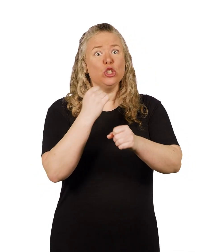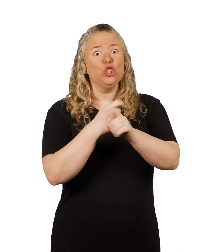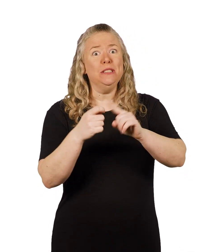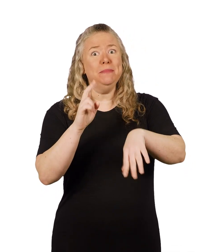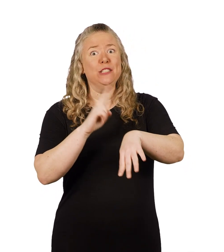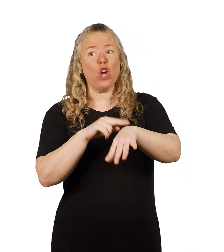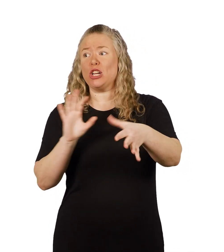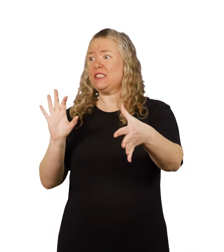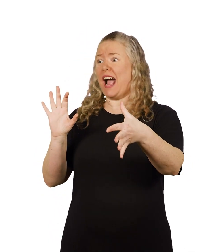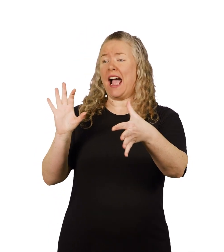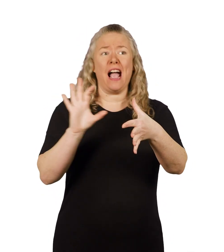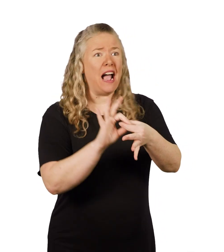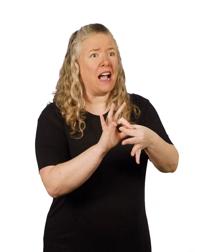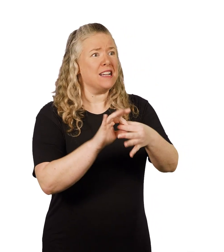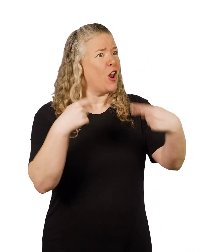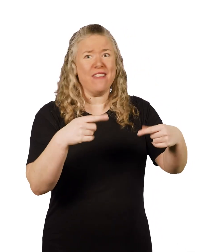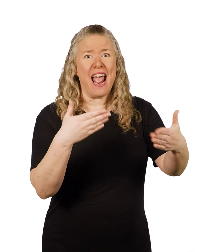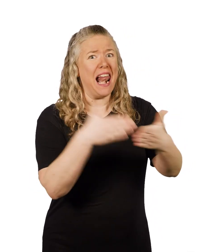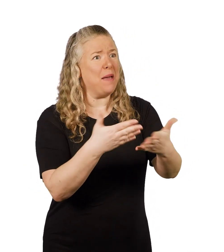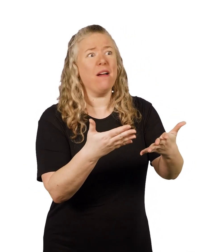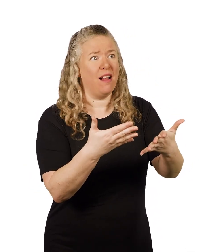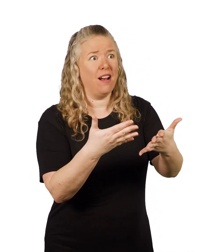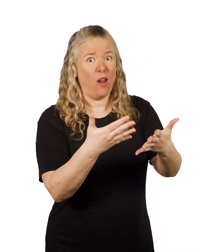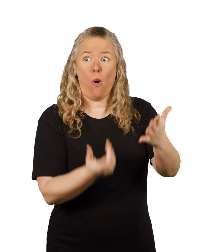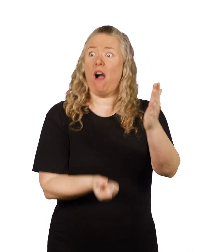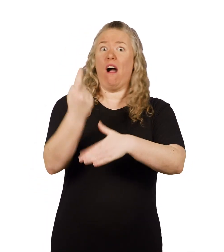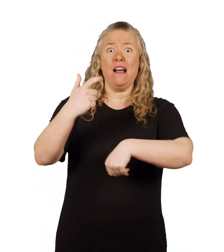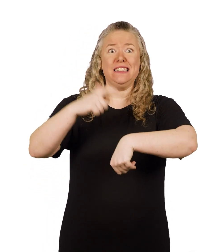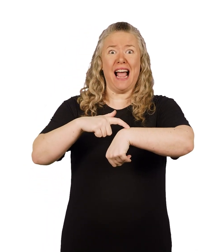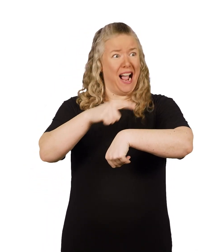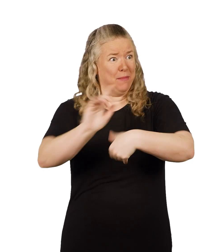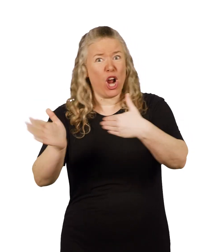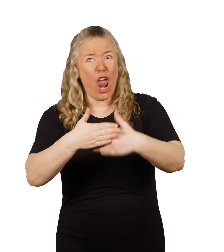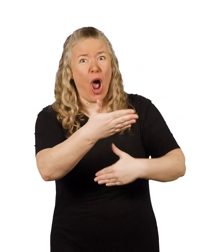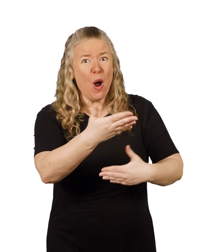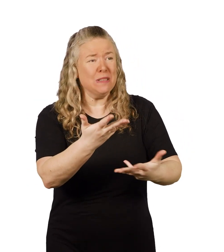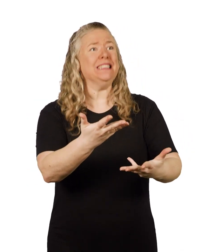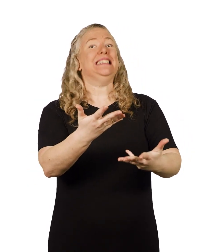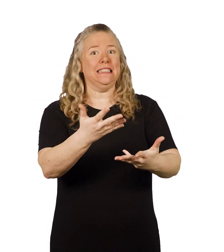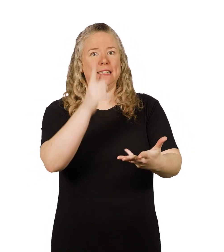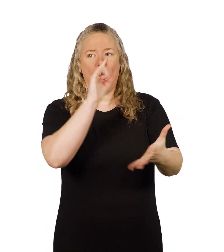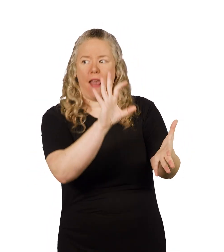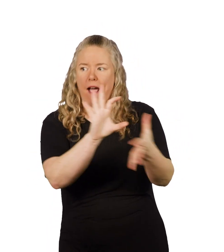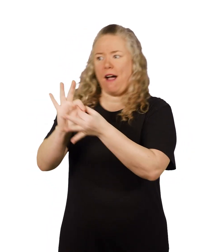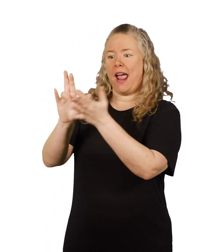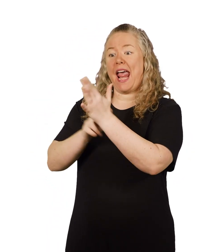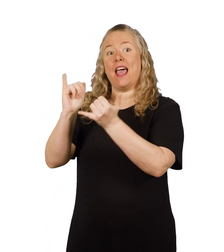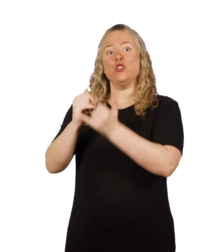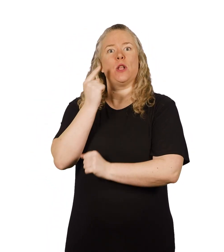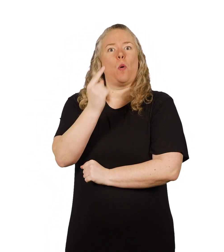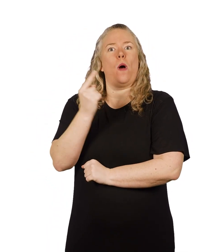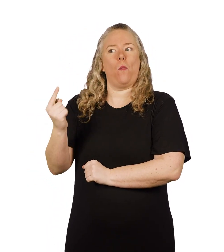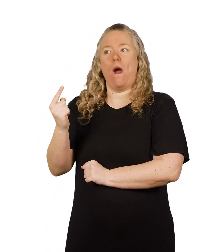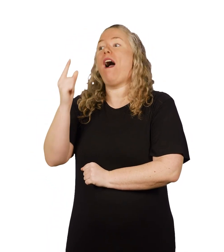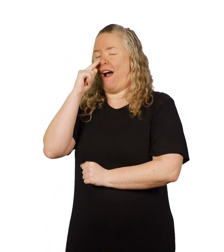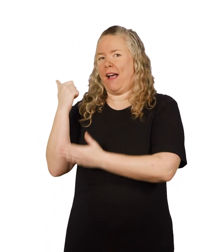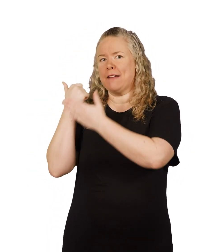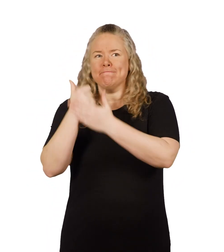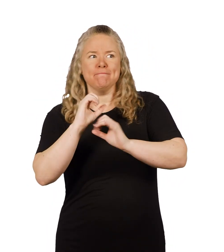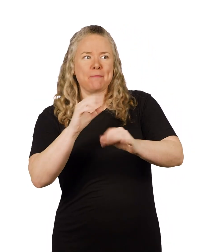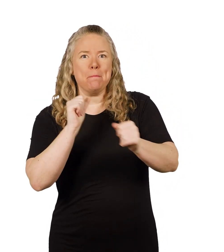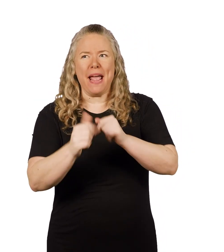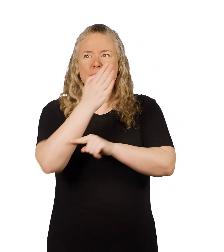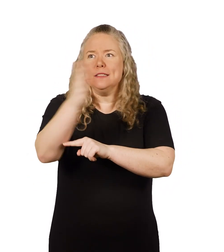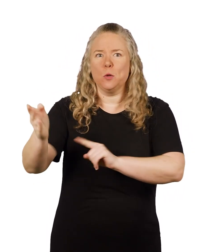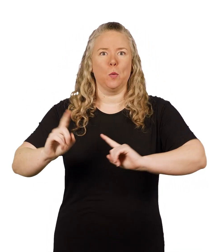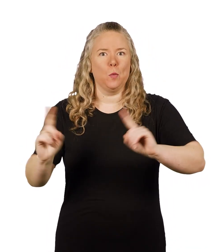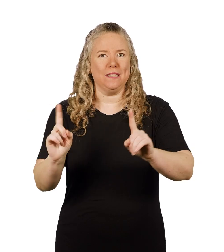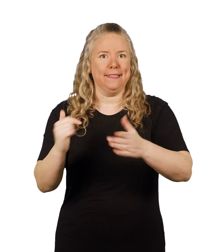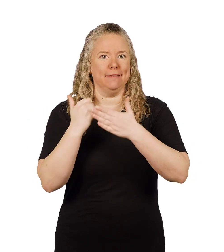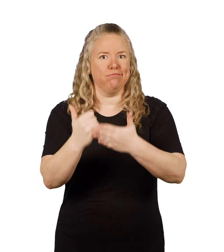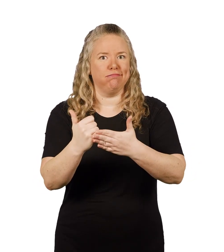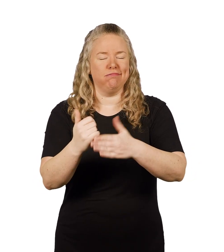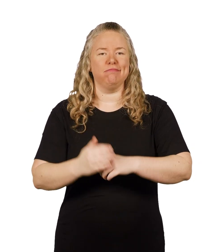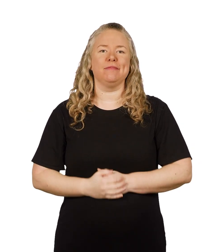contact your GP during the day, or when your GP is closed (out-of-hours).